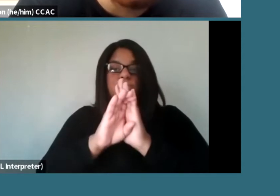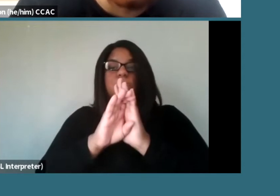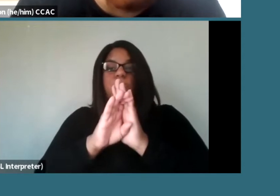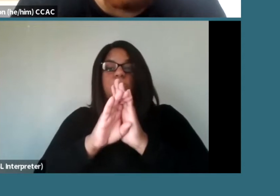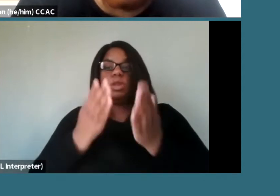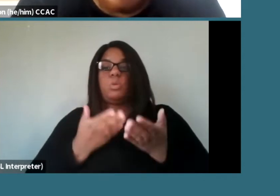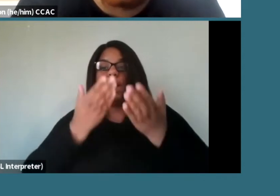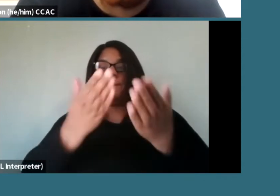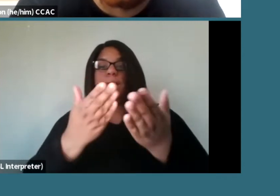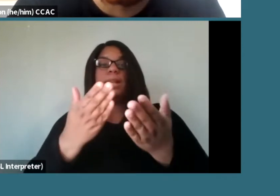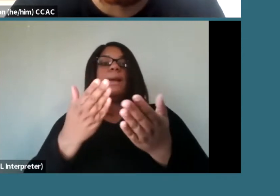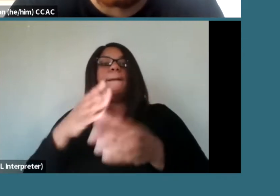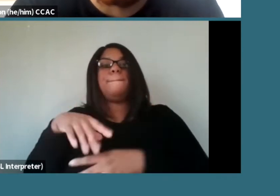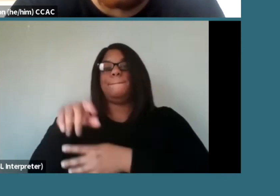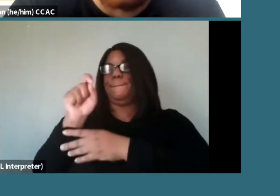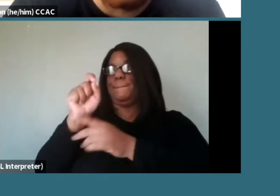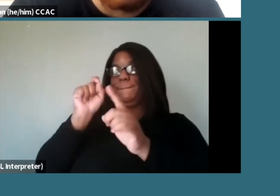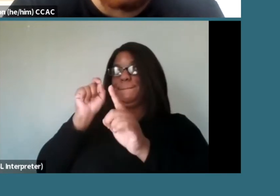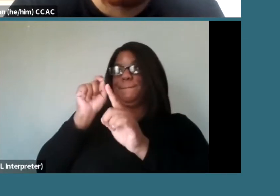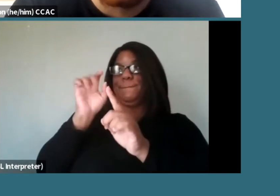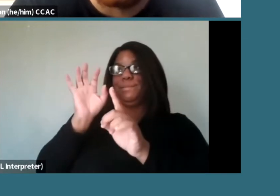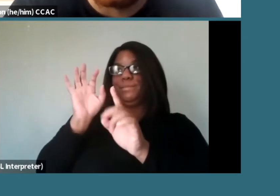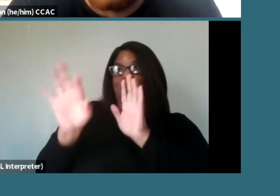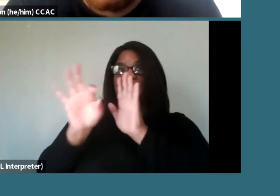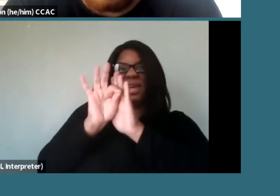using a mobile device. That will make sure that they remain visible.